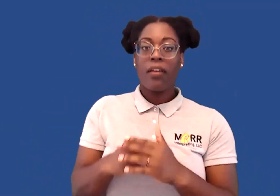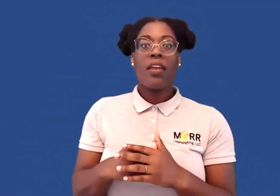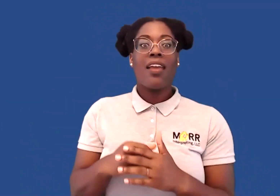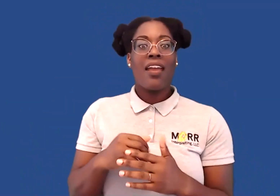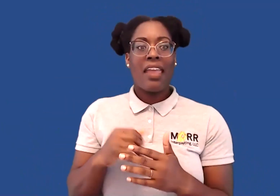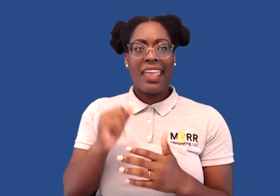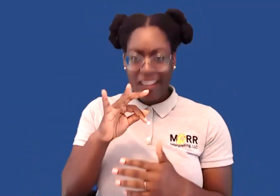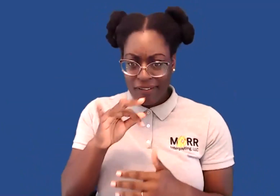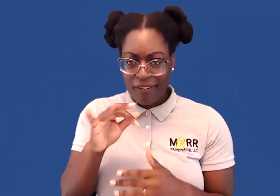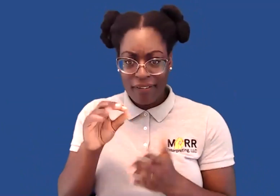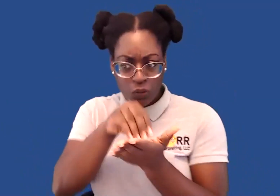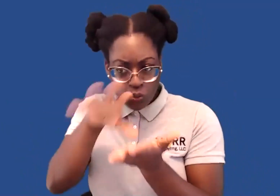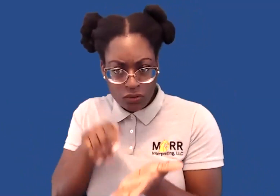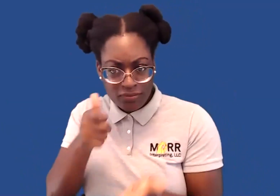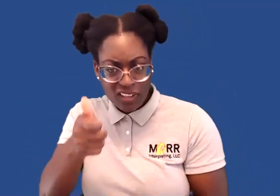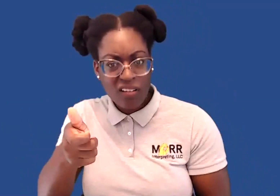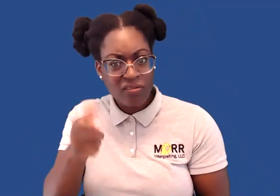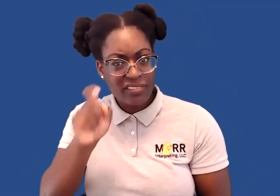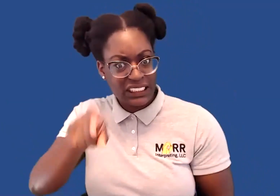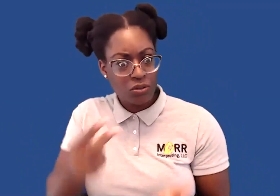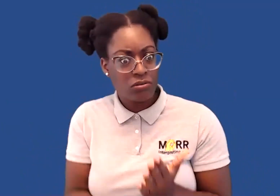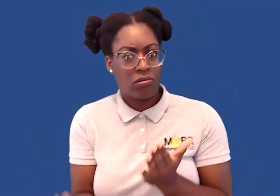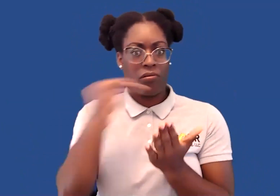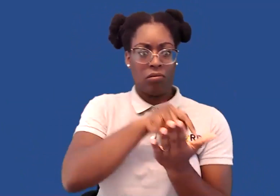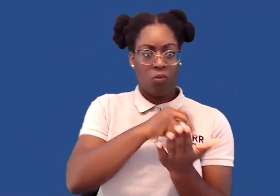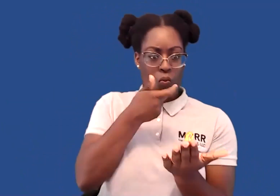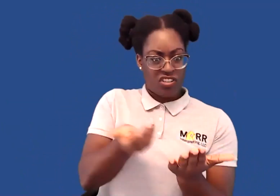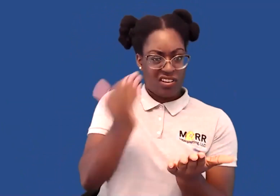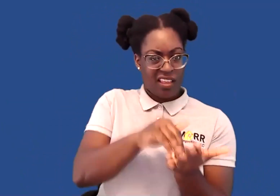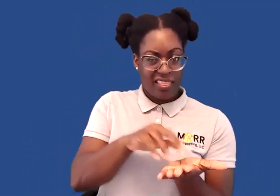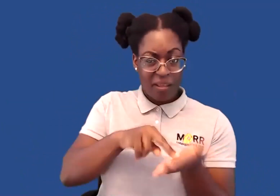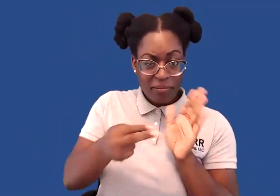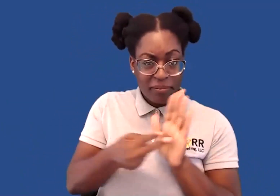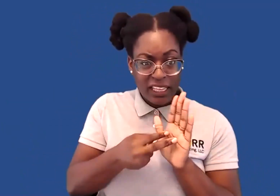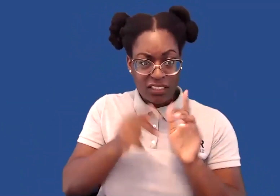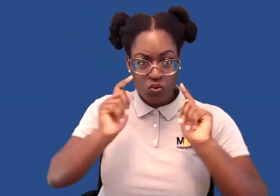And we did already have one answer in the chat to that from Amy that said,